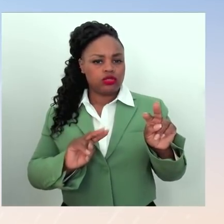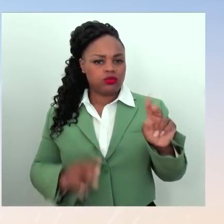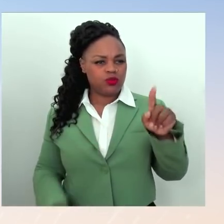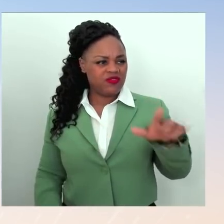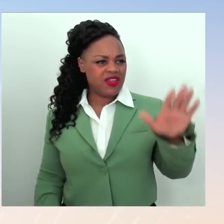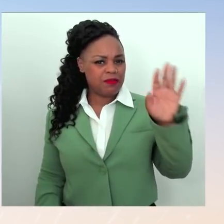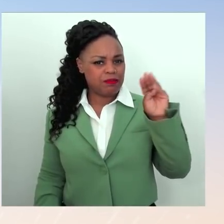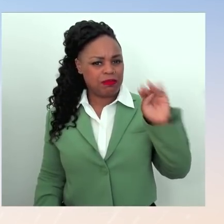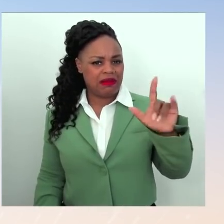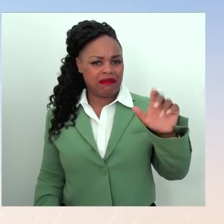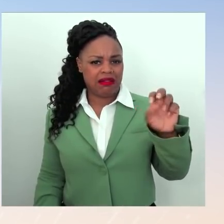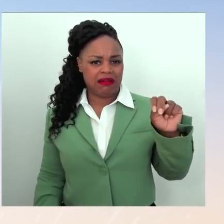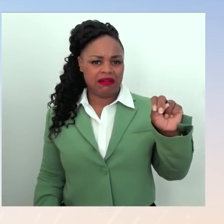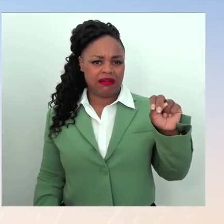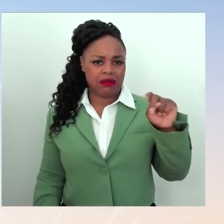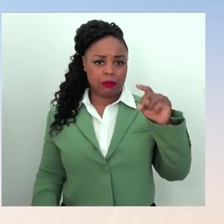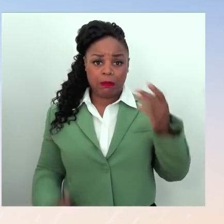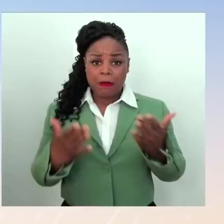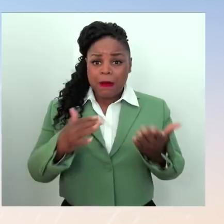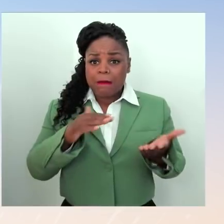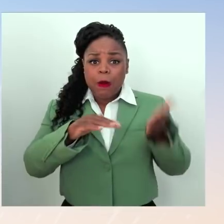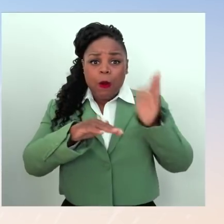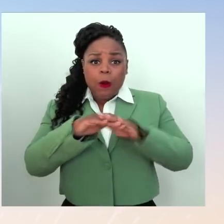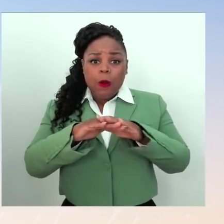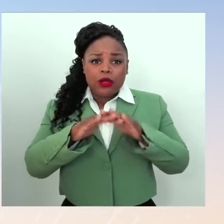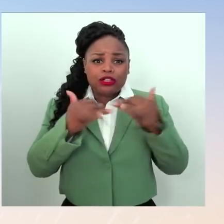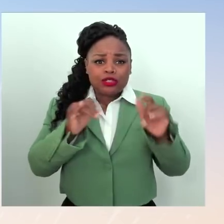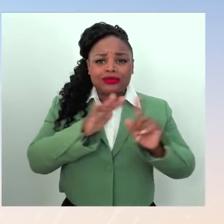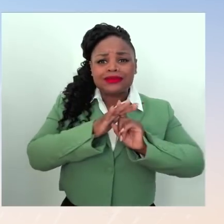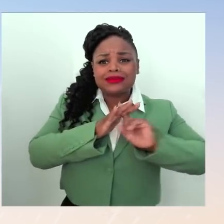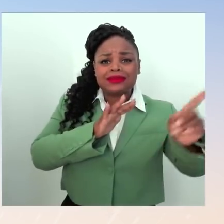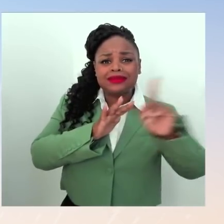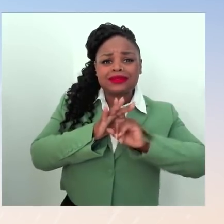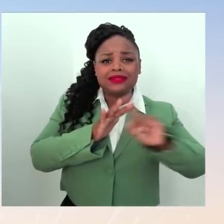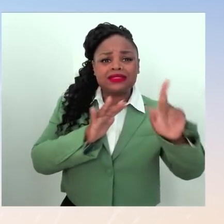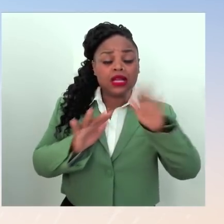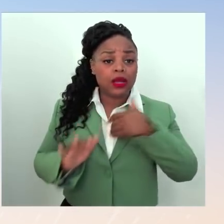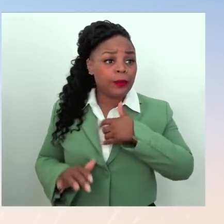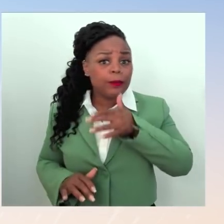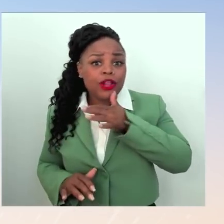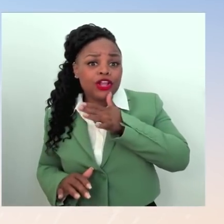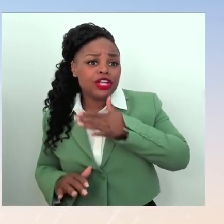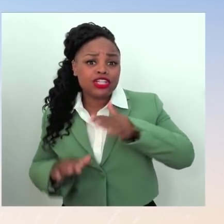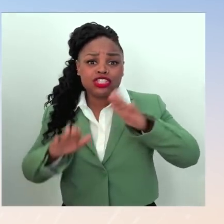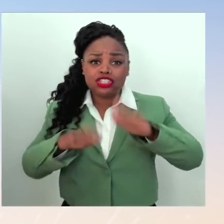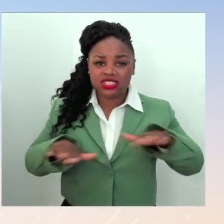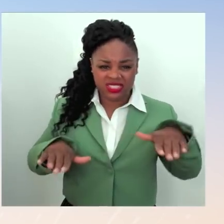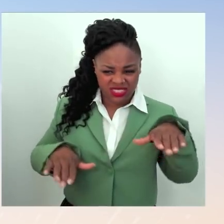You have mothers and children dead on the side of the road. This is heart wrenching to watch.